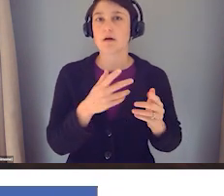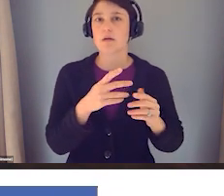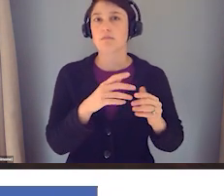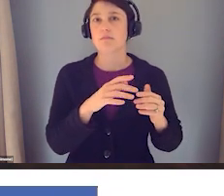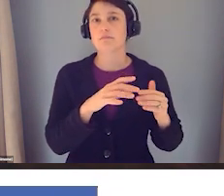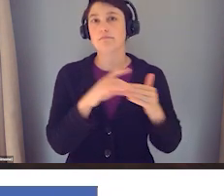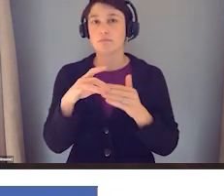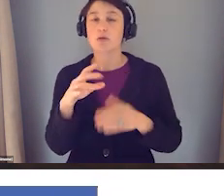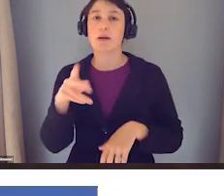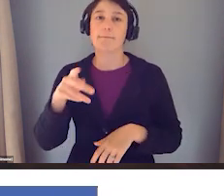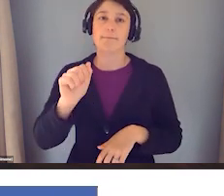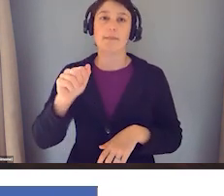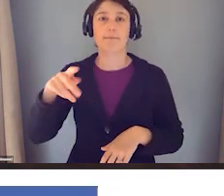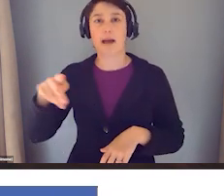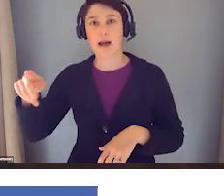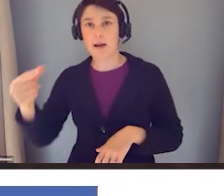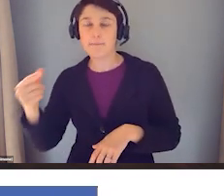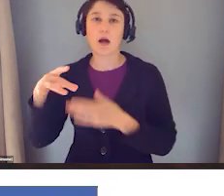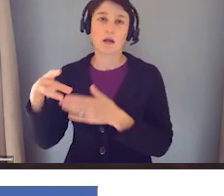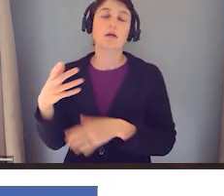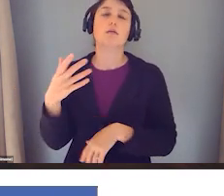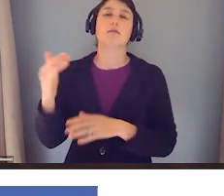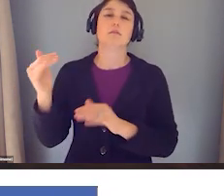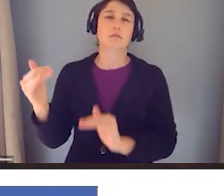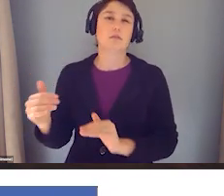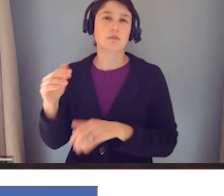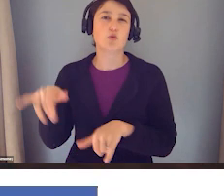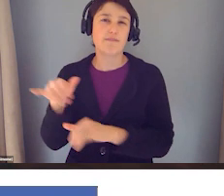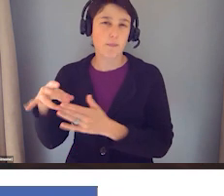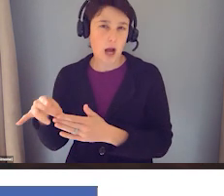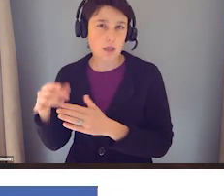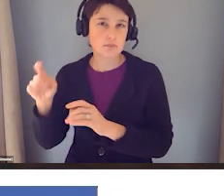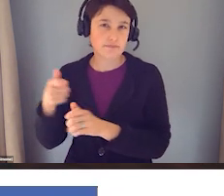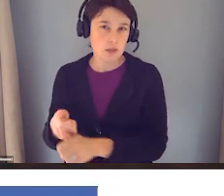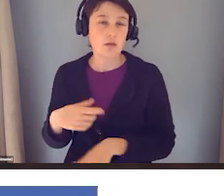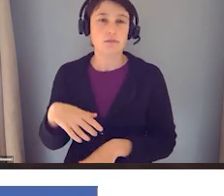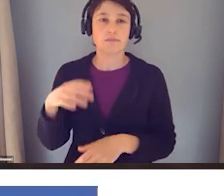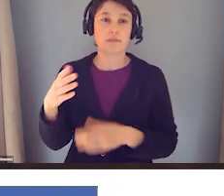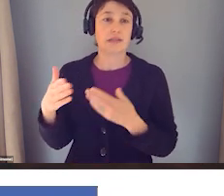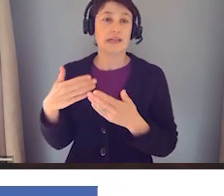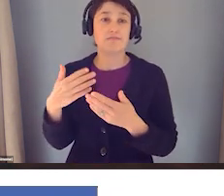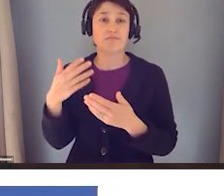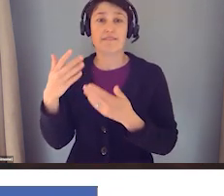They must be reasonable. Even if we will pay for flights for people to travel, we will pay for a reasonable flight,